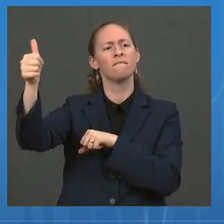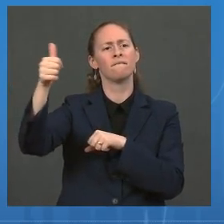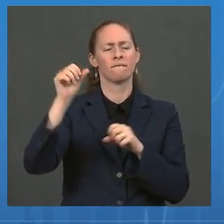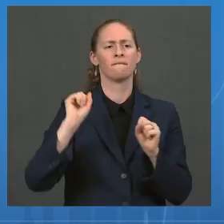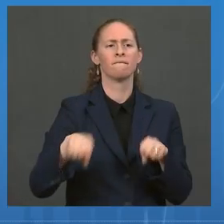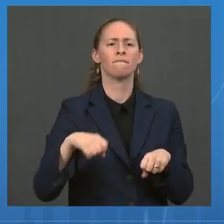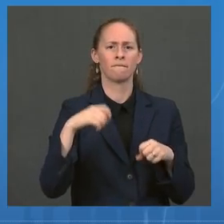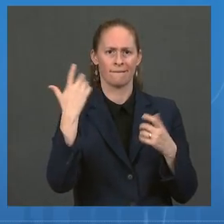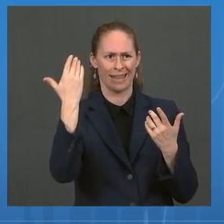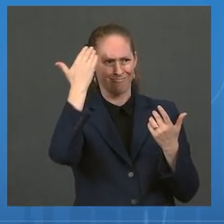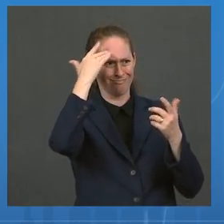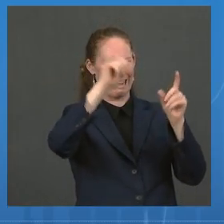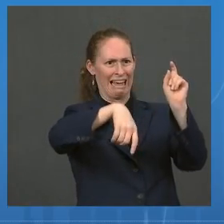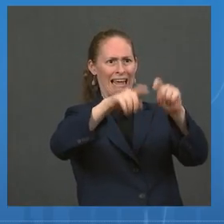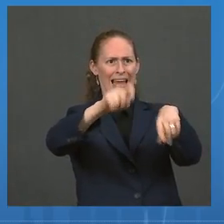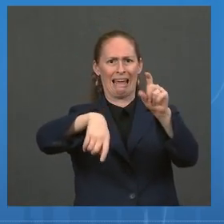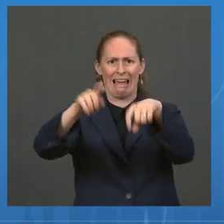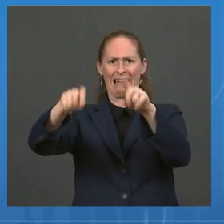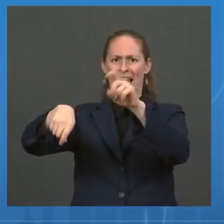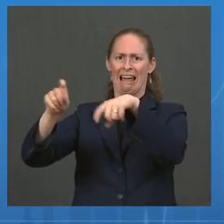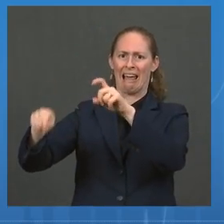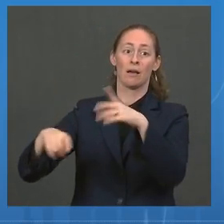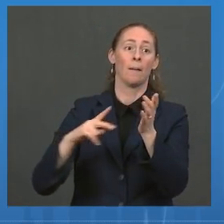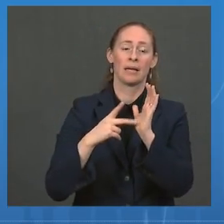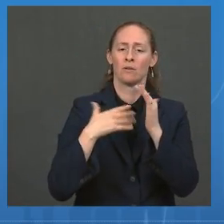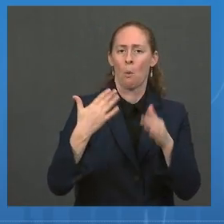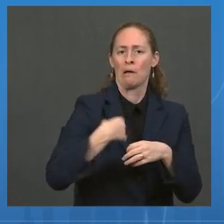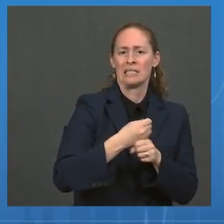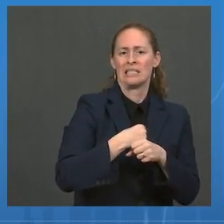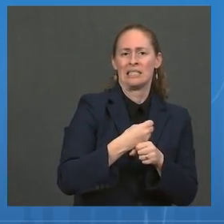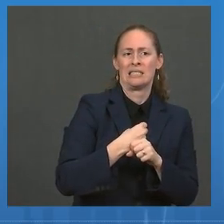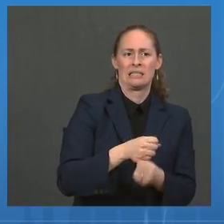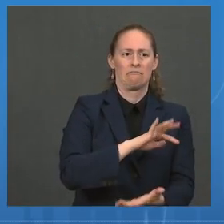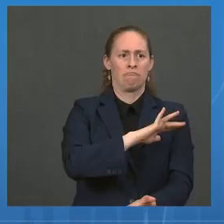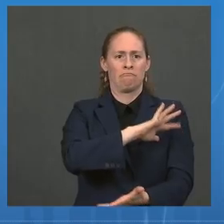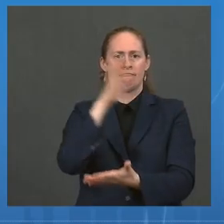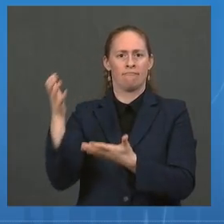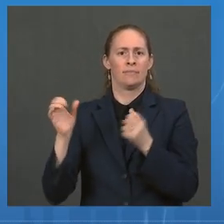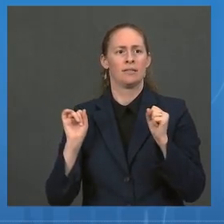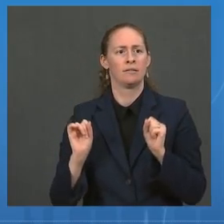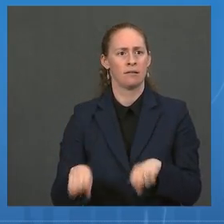to scale up their production. So, yes, the U.S. government will purchase tests